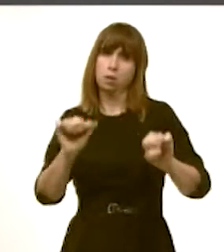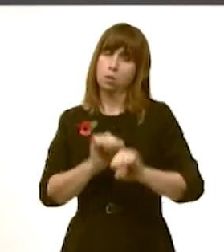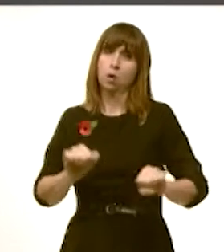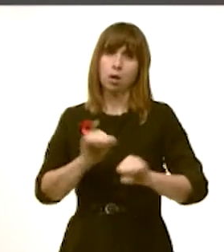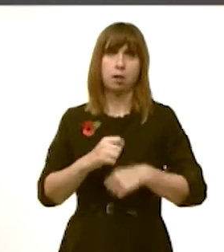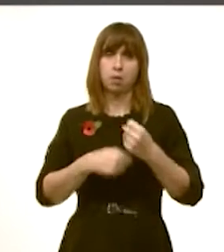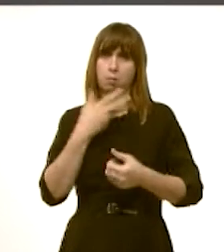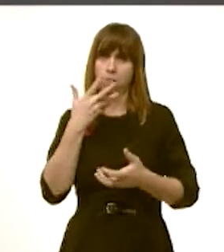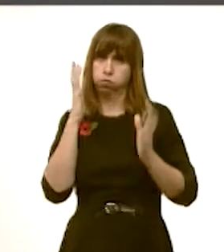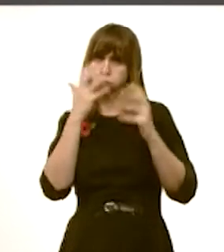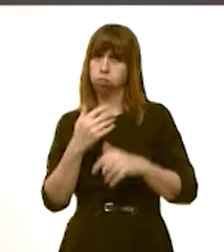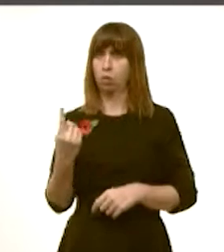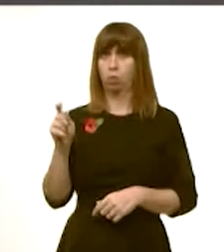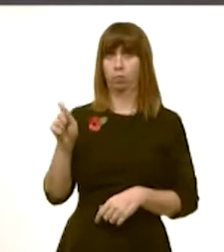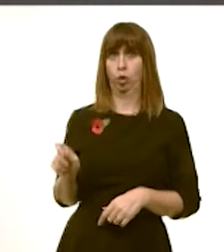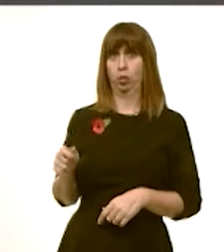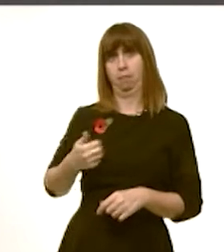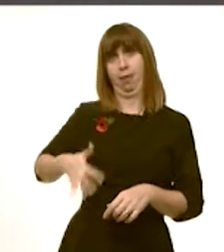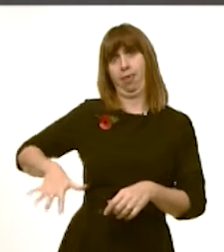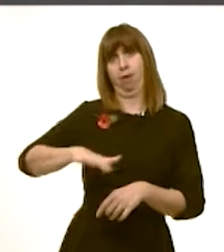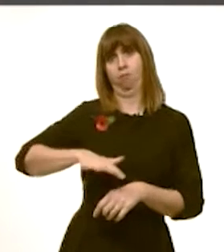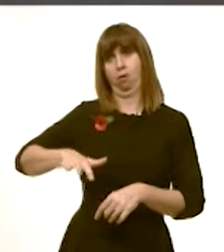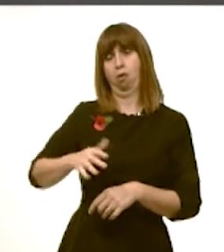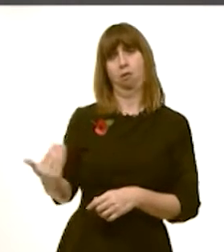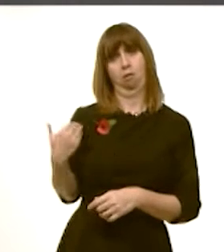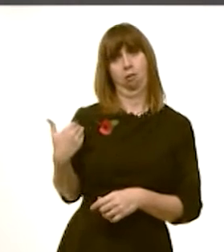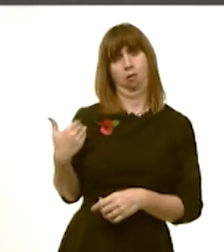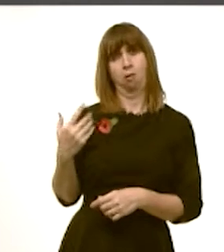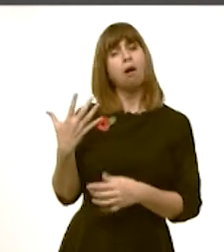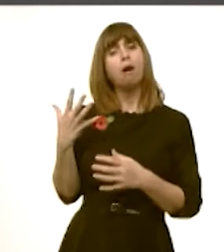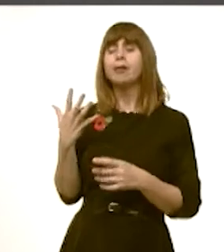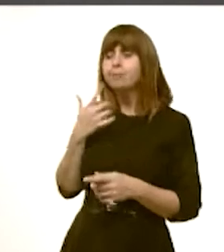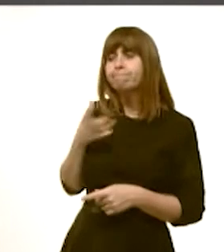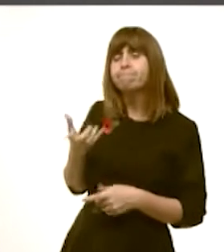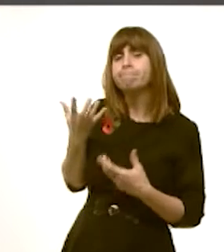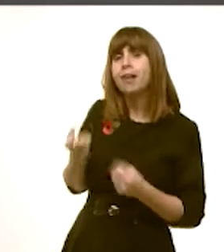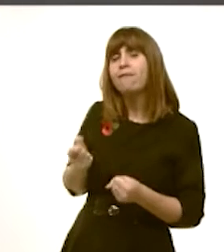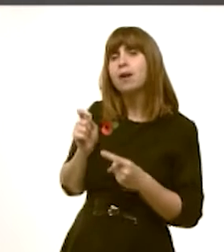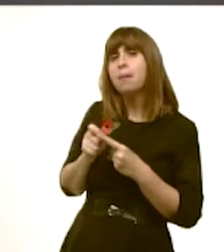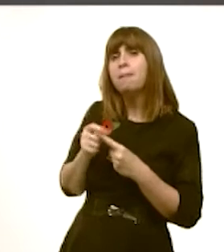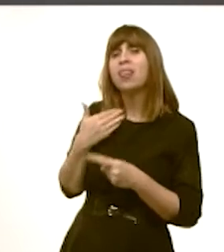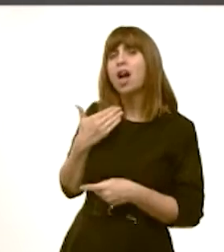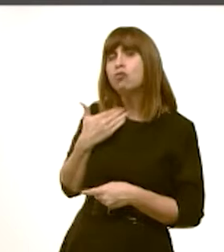A constituent of mineóand I donít expect you to comment on the individual case, of courseówas diagnosed with parathyroid disease in September 2013.